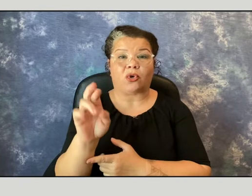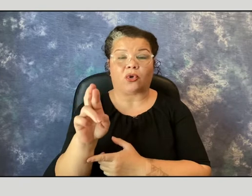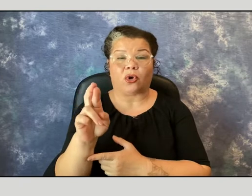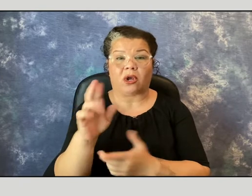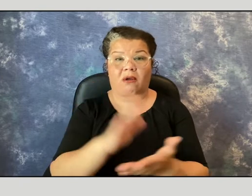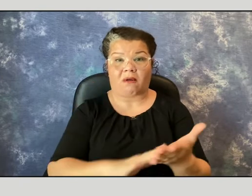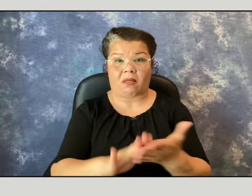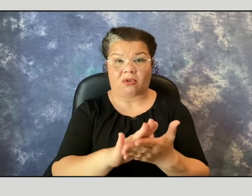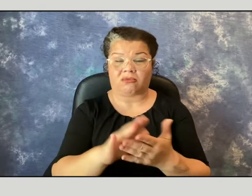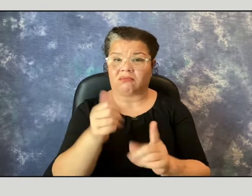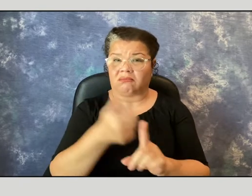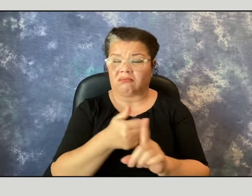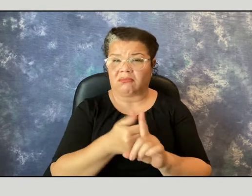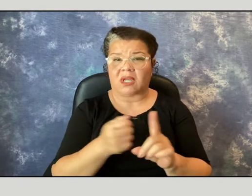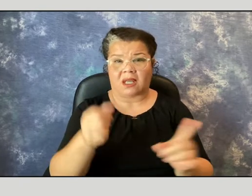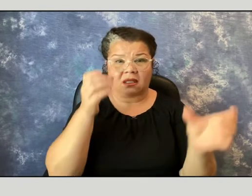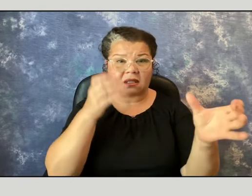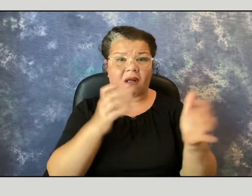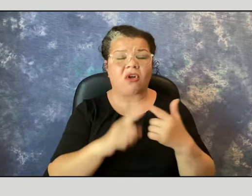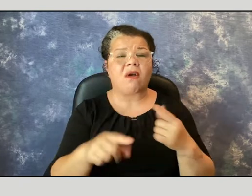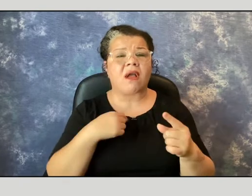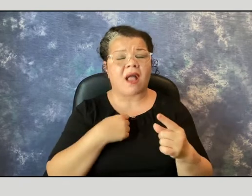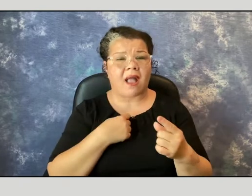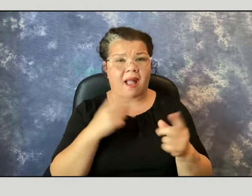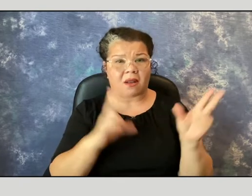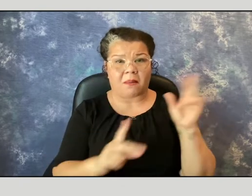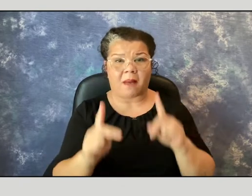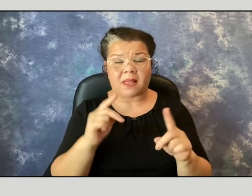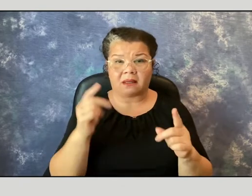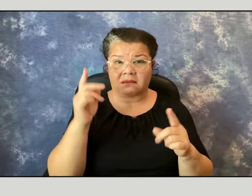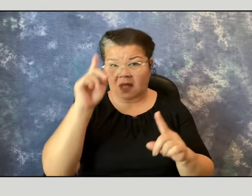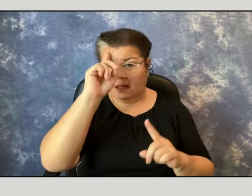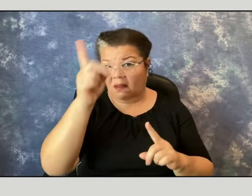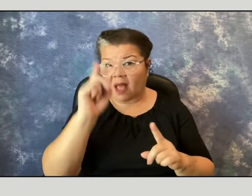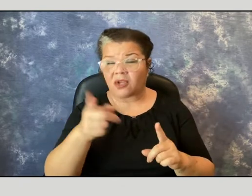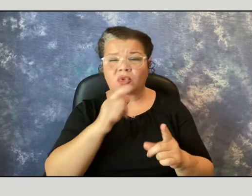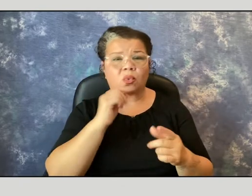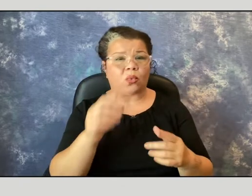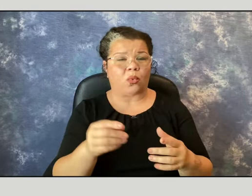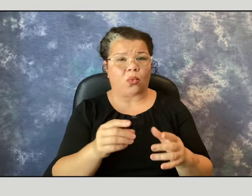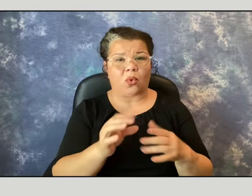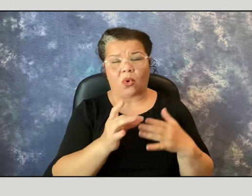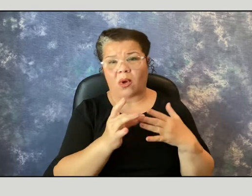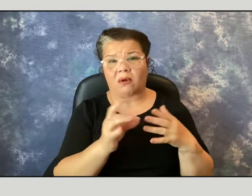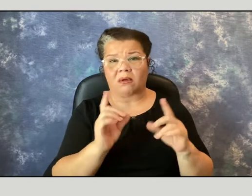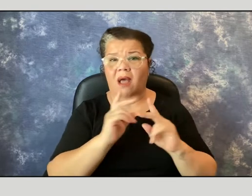and a prominent public intellectual who lends her voice so often to mainstream media,